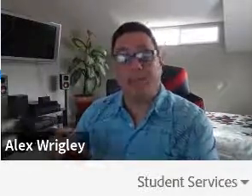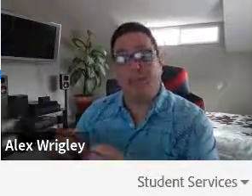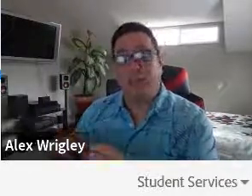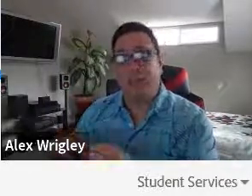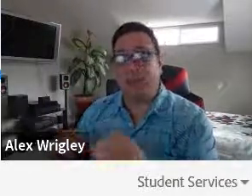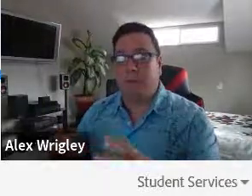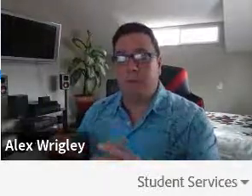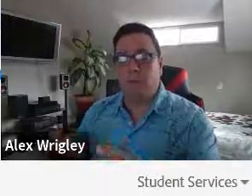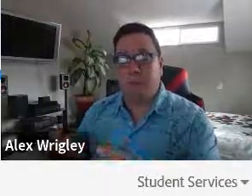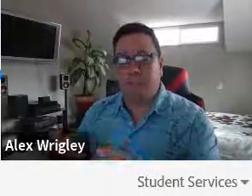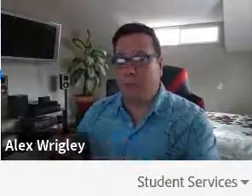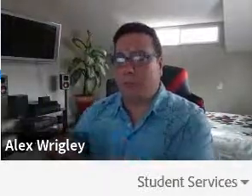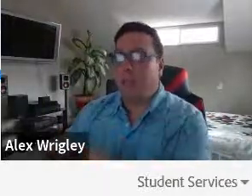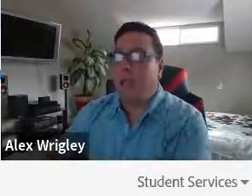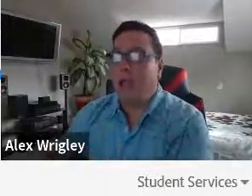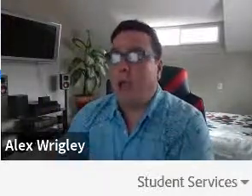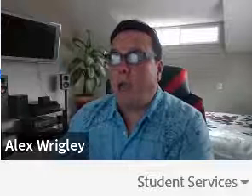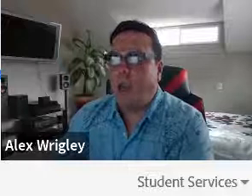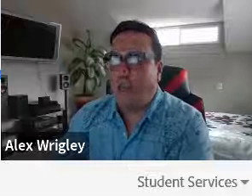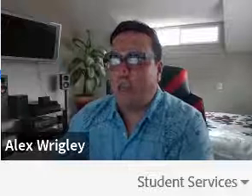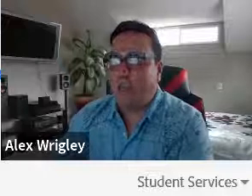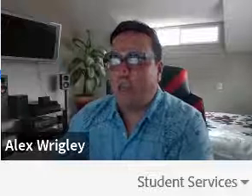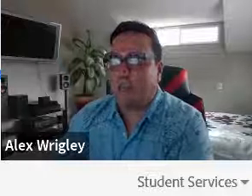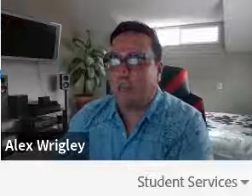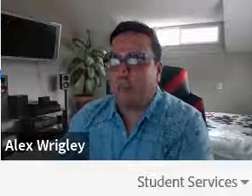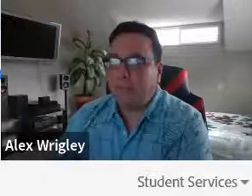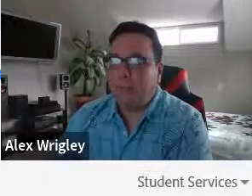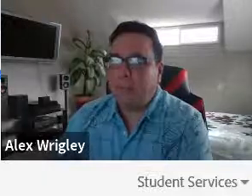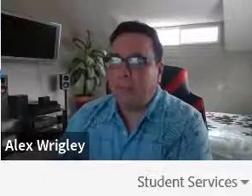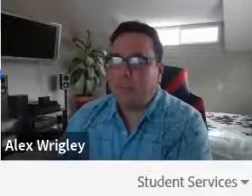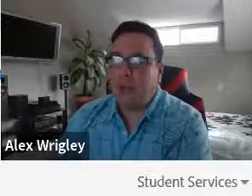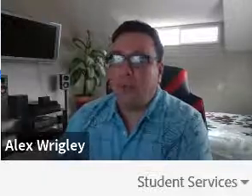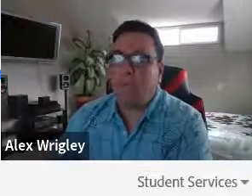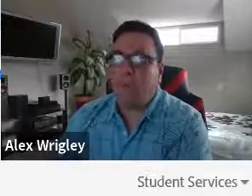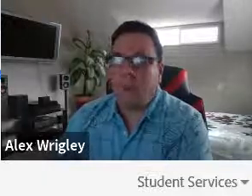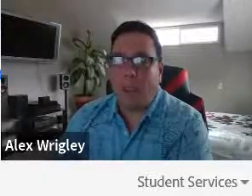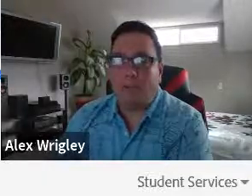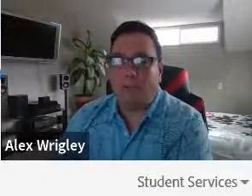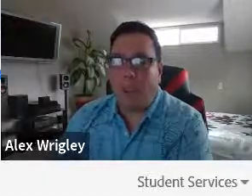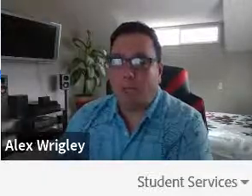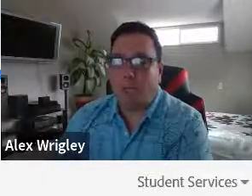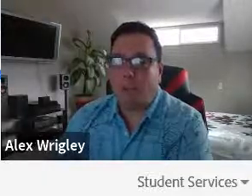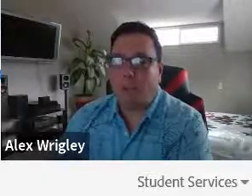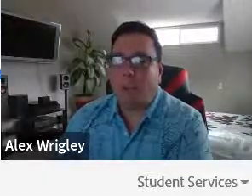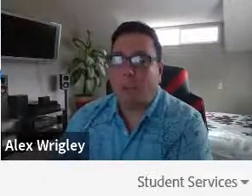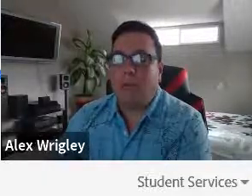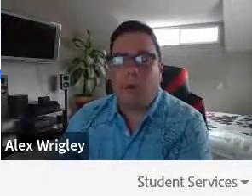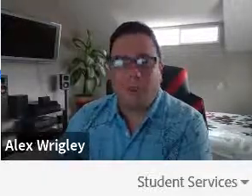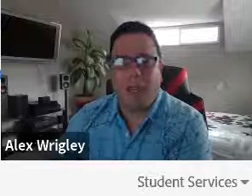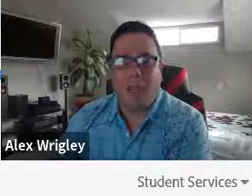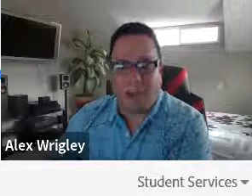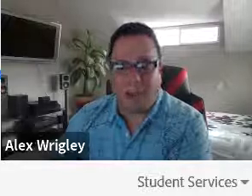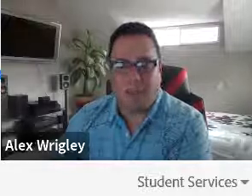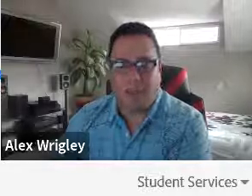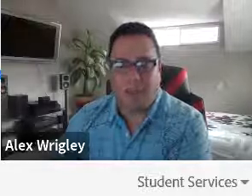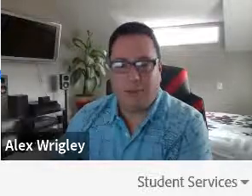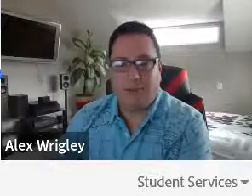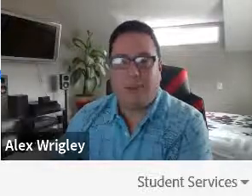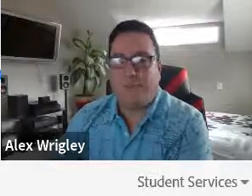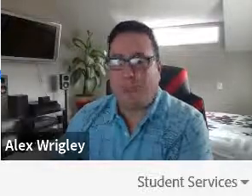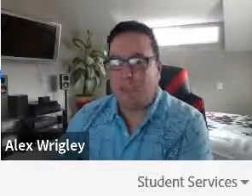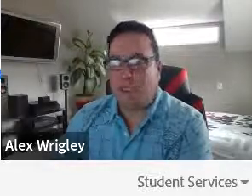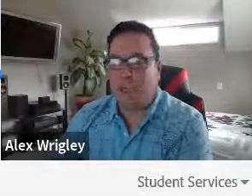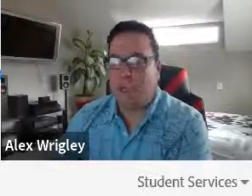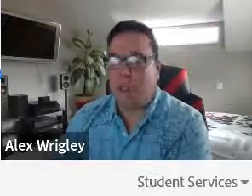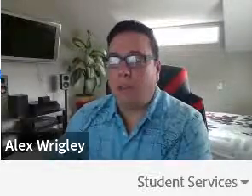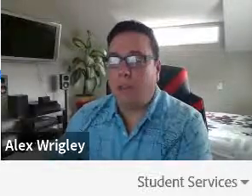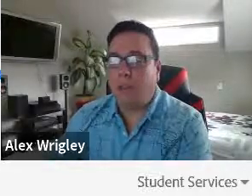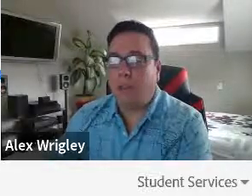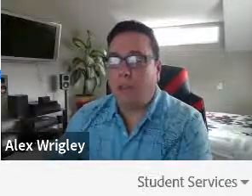dynamic fields that resize. And so if you have to capture multi line information, our